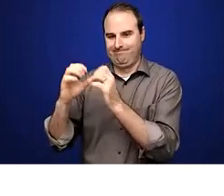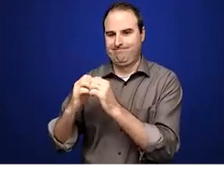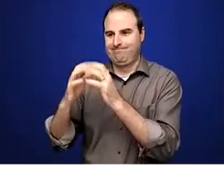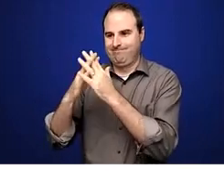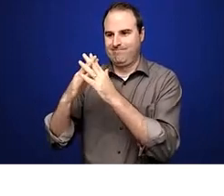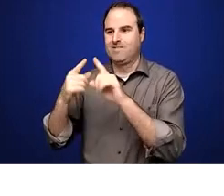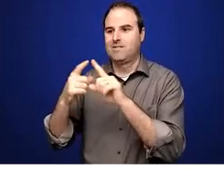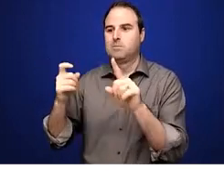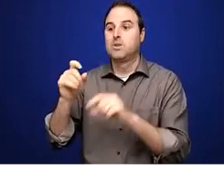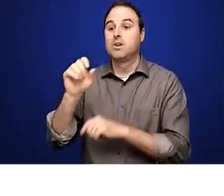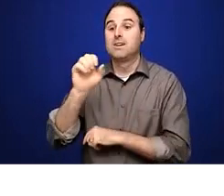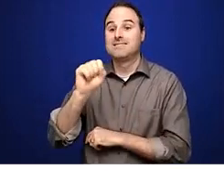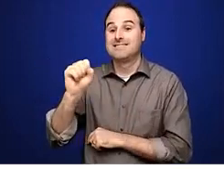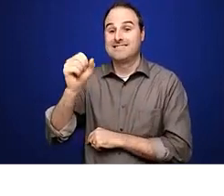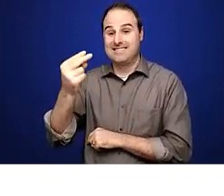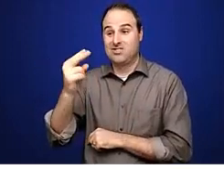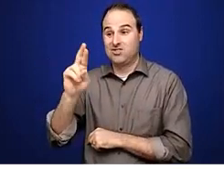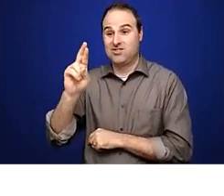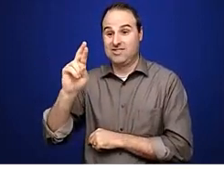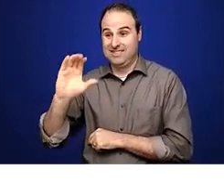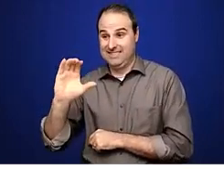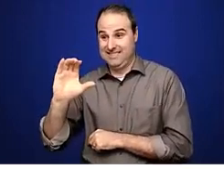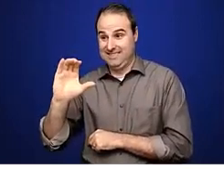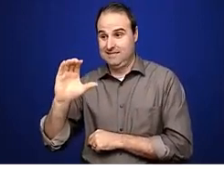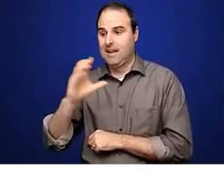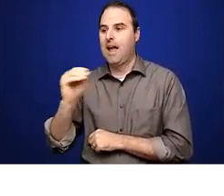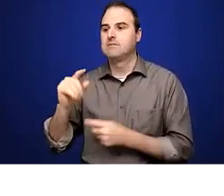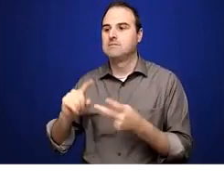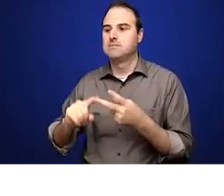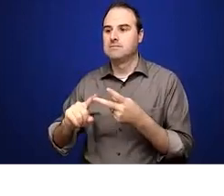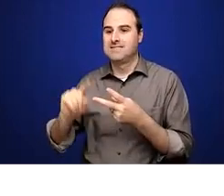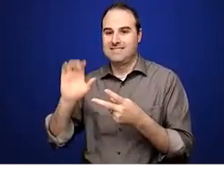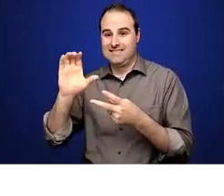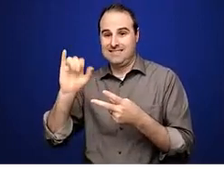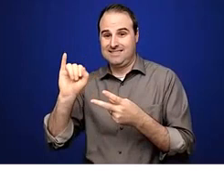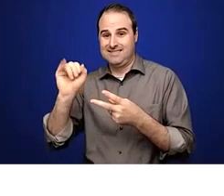Council of Canada and the Canadian Institutes of Health Research.